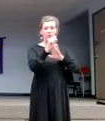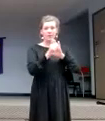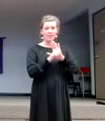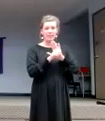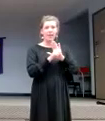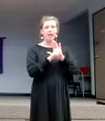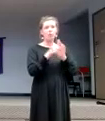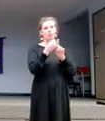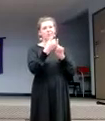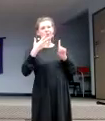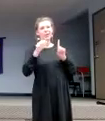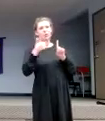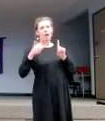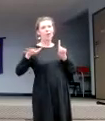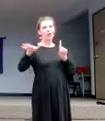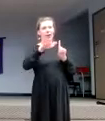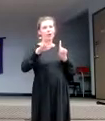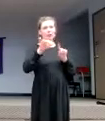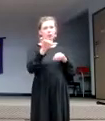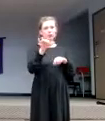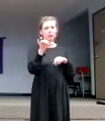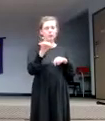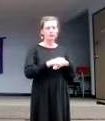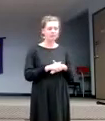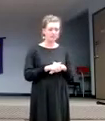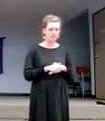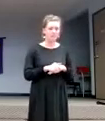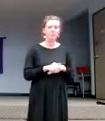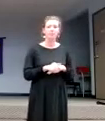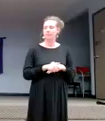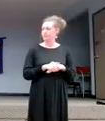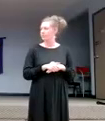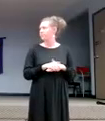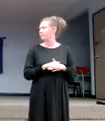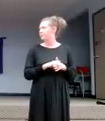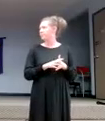those two other areas.